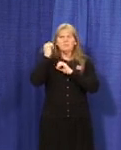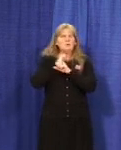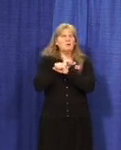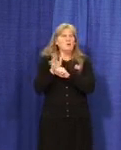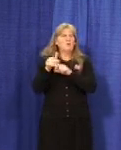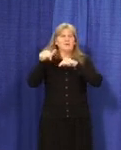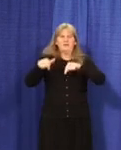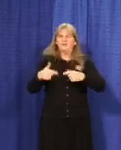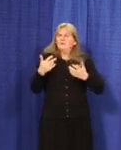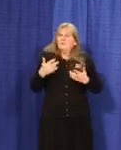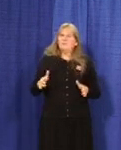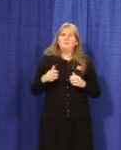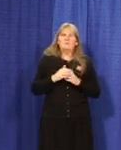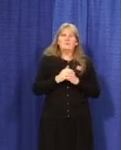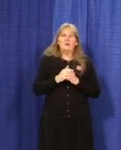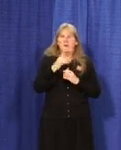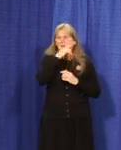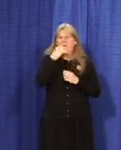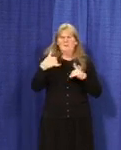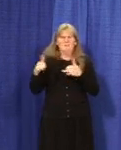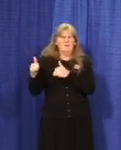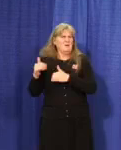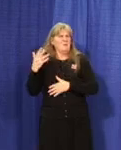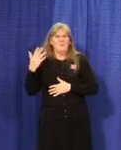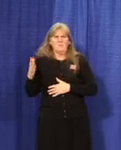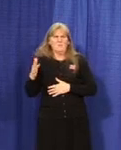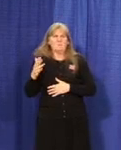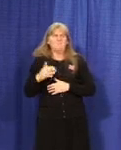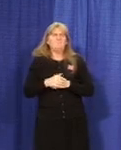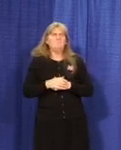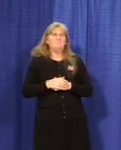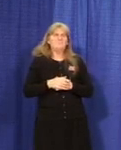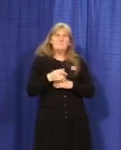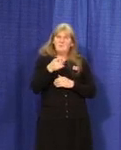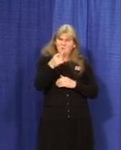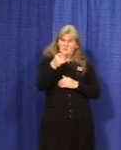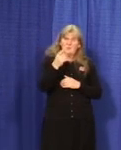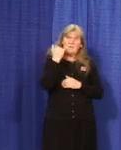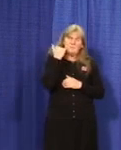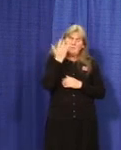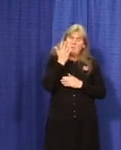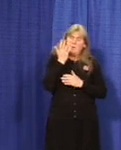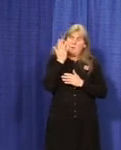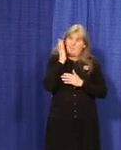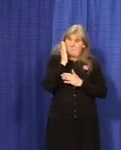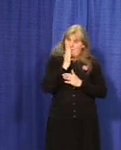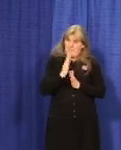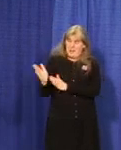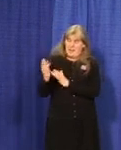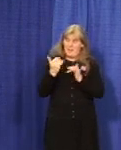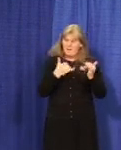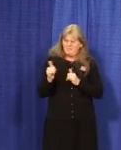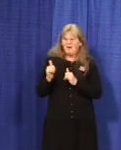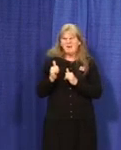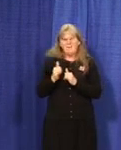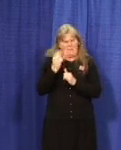with them. I ask all Yukoners who are planning to party to reconsider. Your participation may have